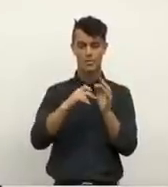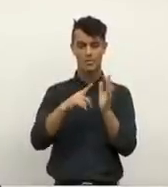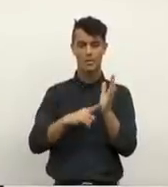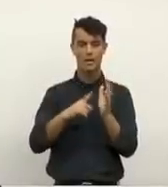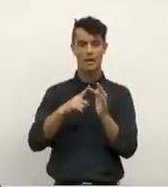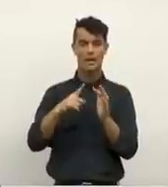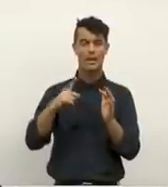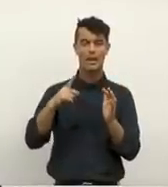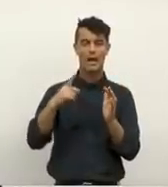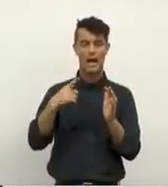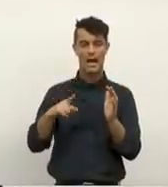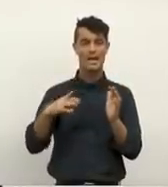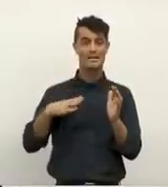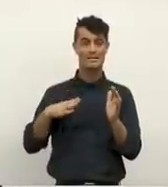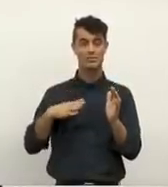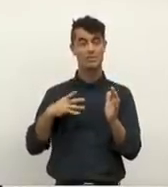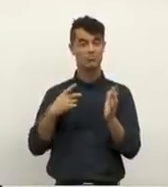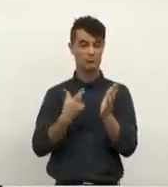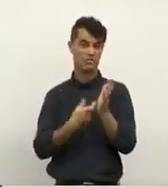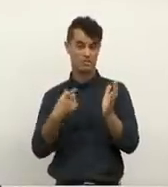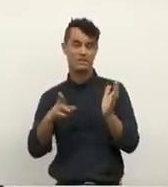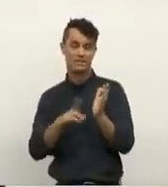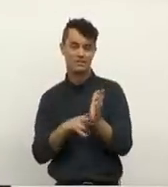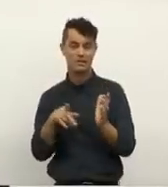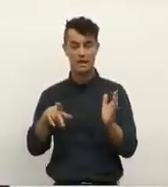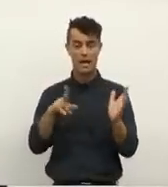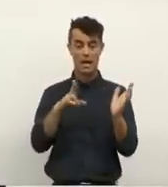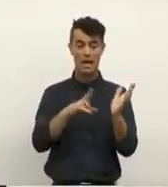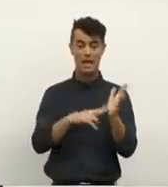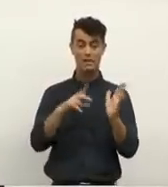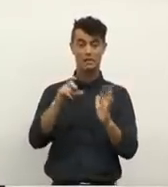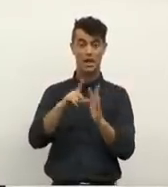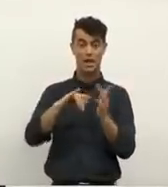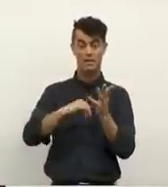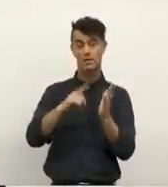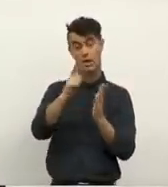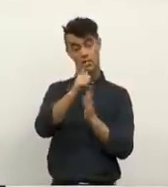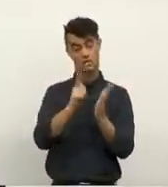that at times also slows down how things actually work out.